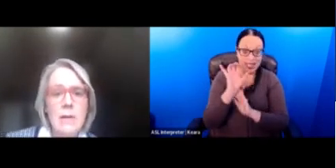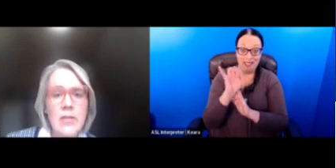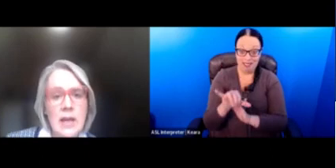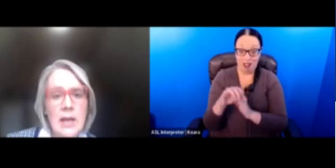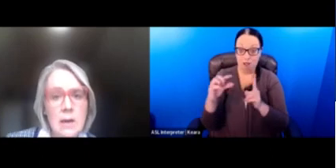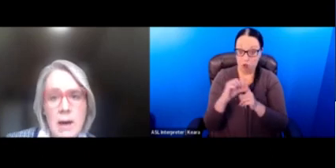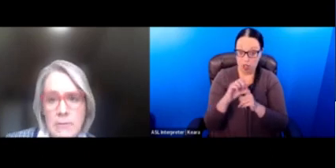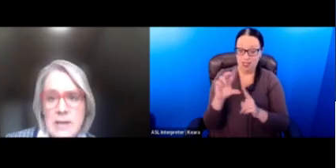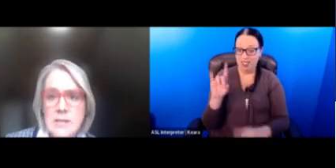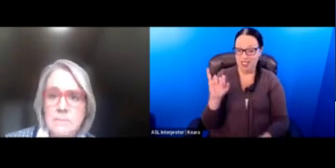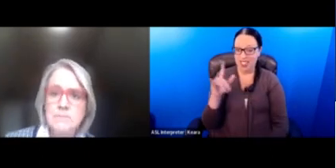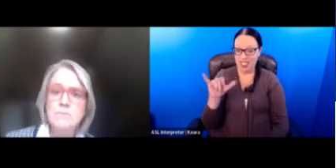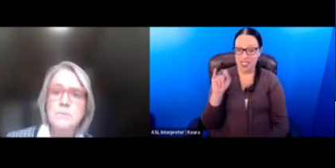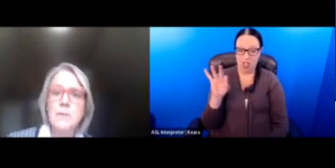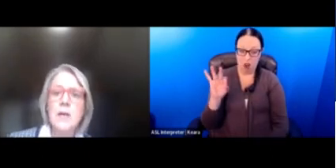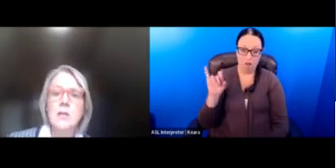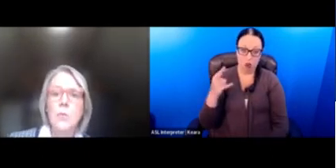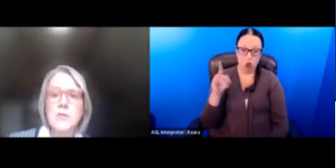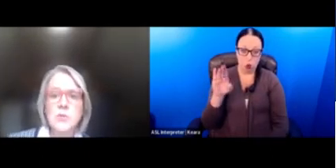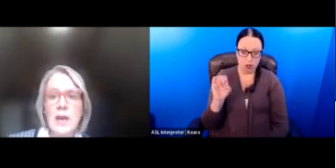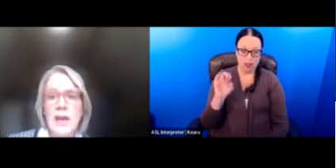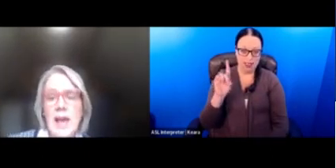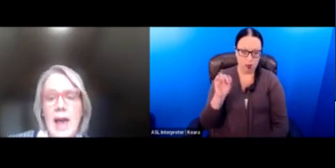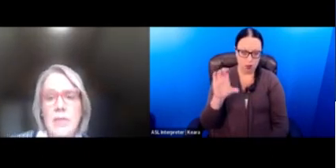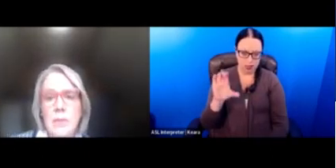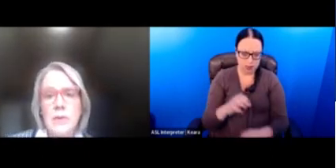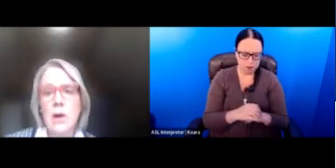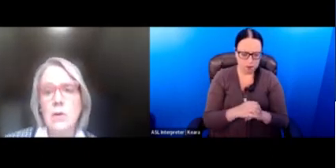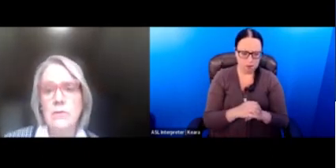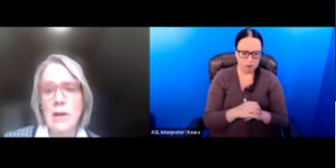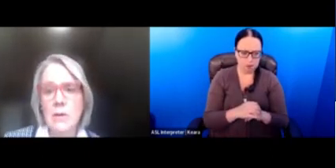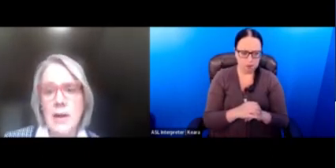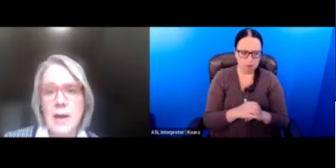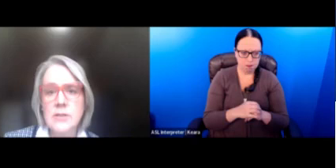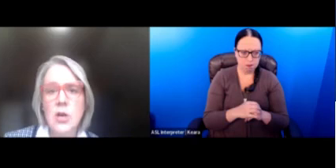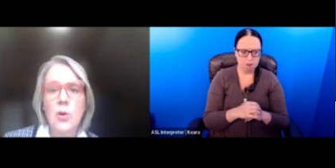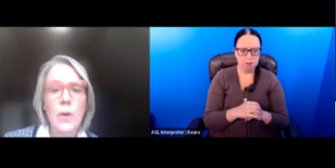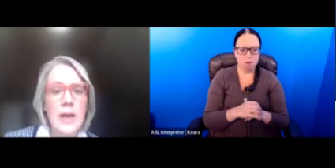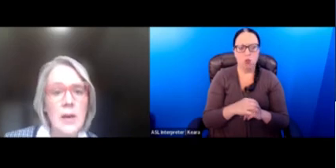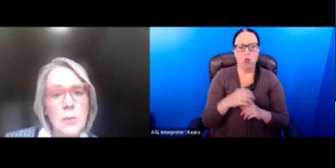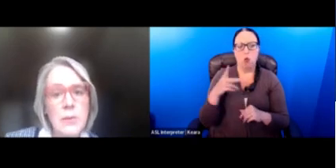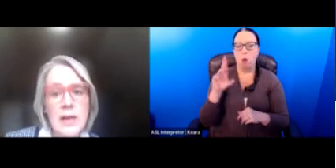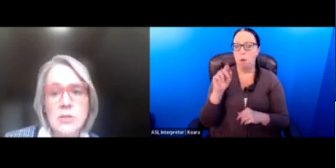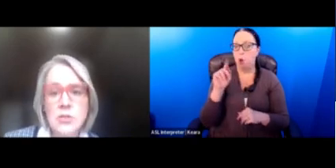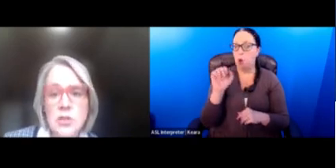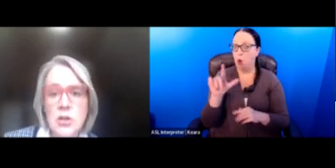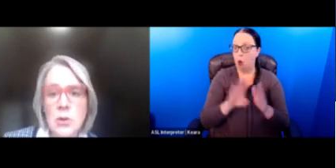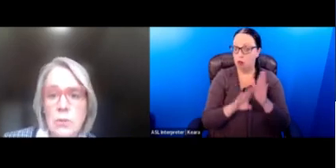had the protocol development, we put into the contracts that we have with our managed care